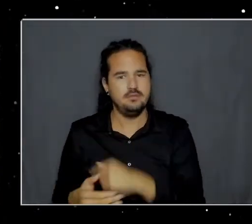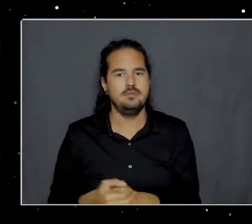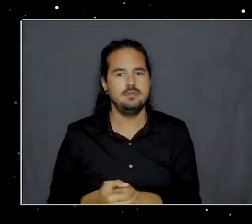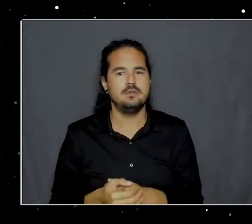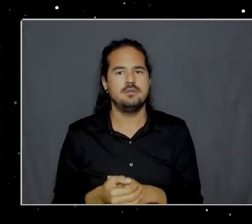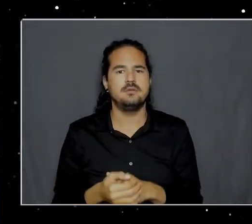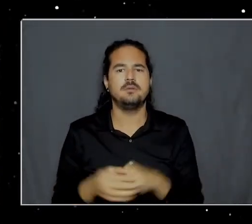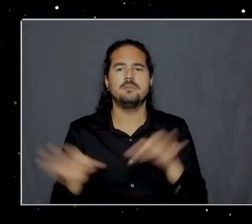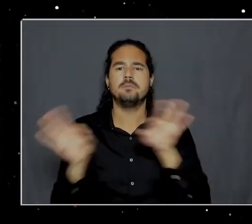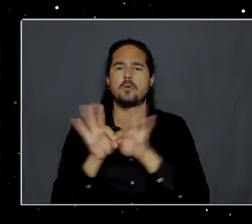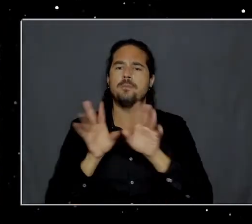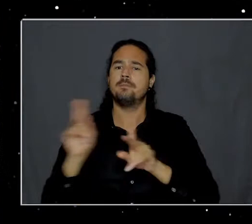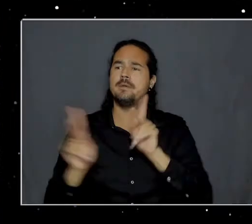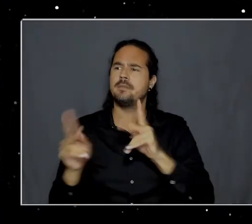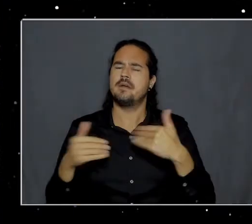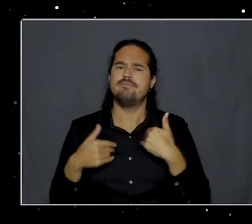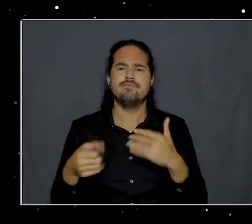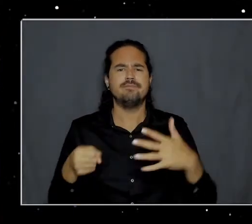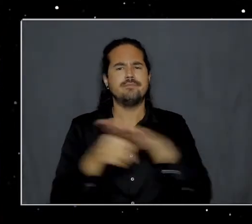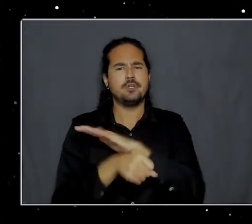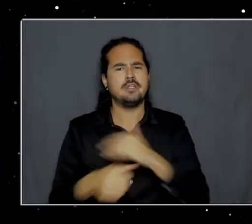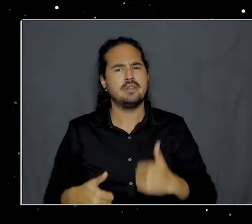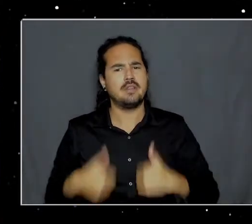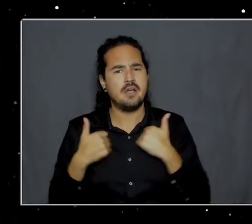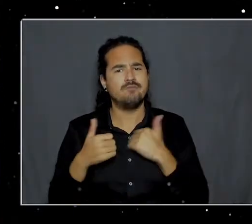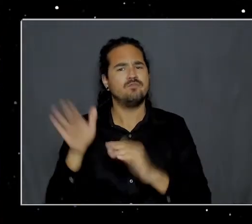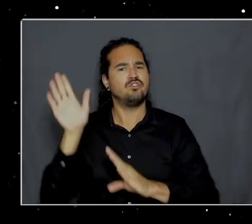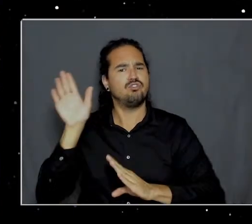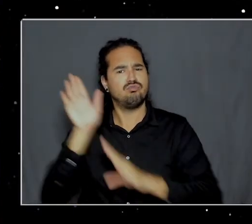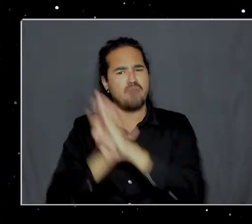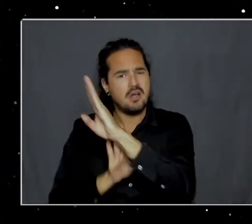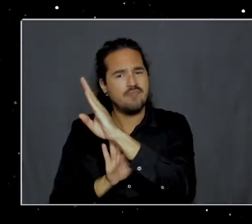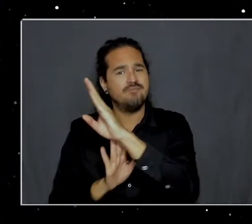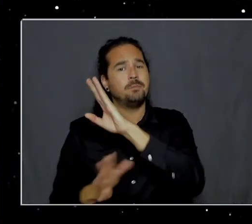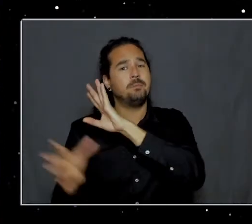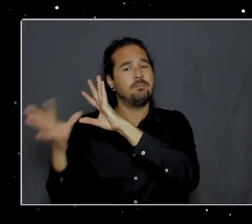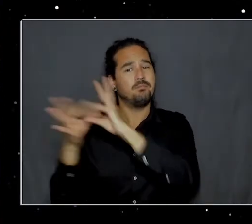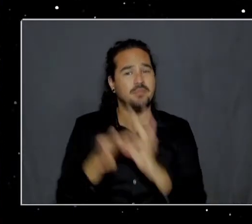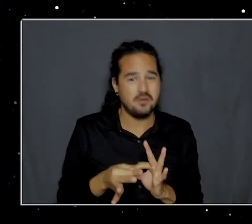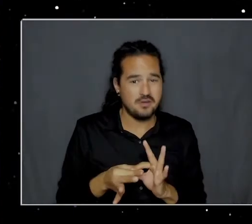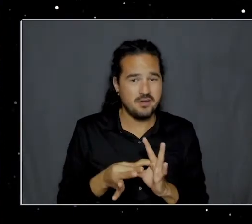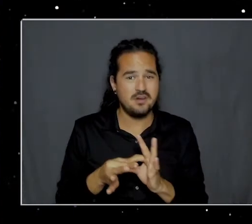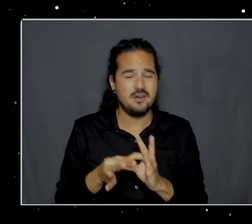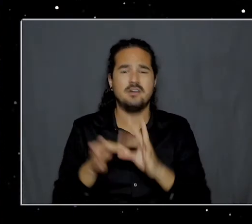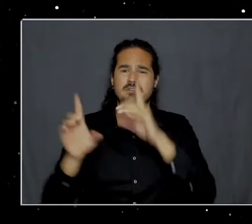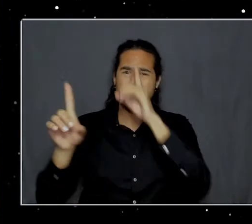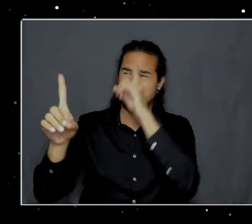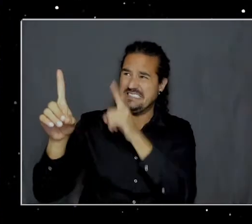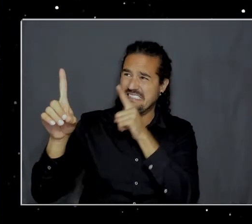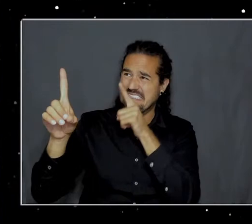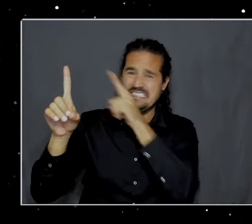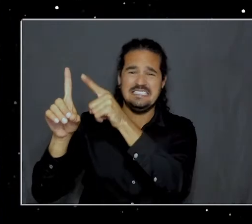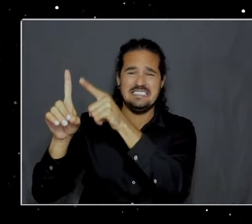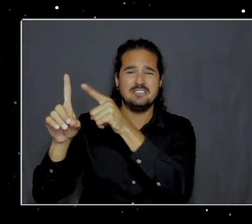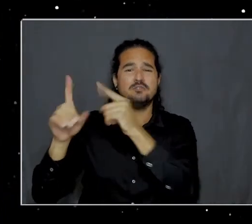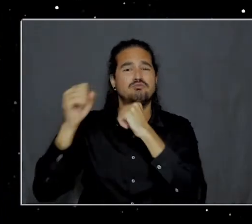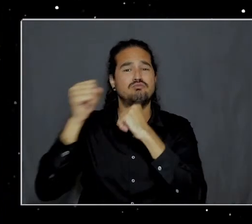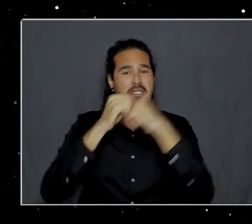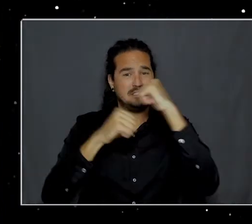LIVING A FULL LIFE FROM BELONGING, FROM THRIVING ARE THE